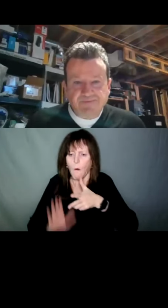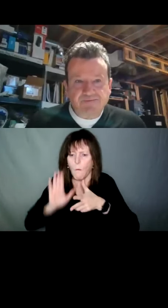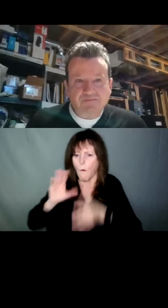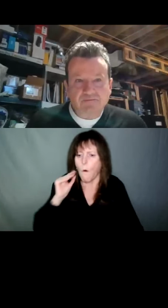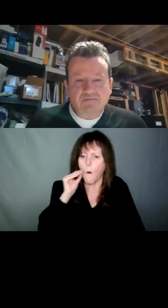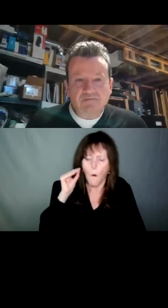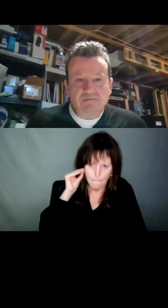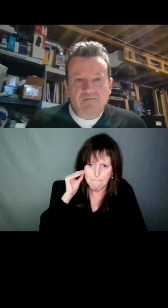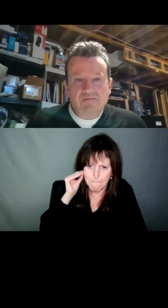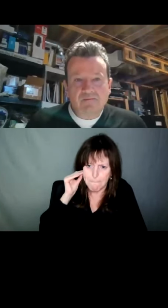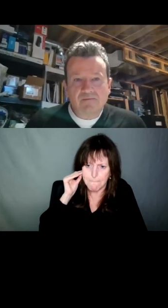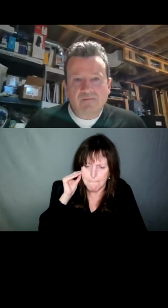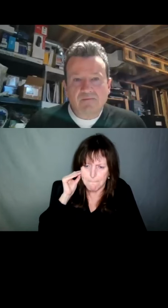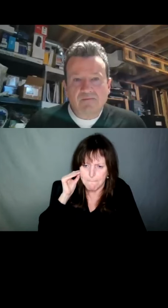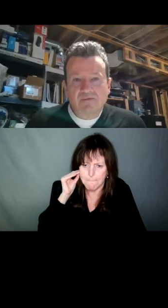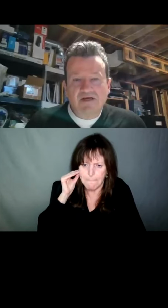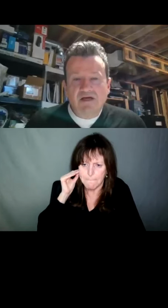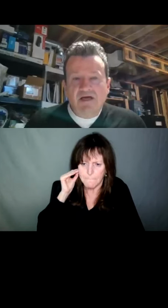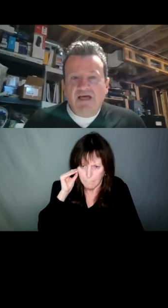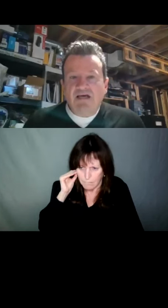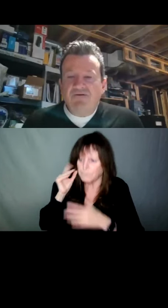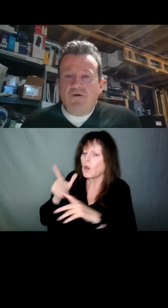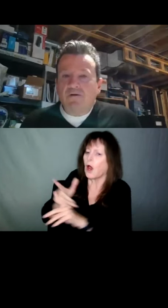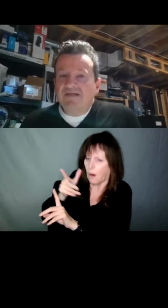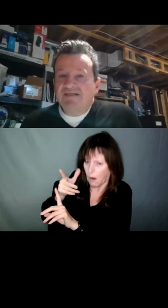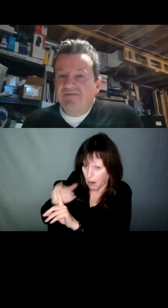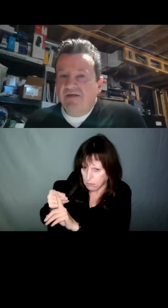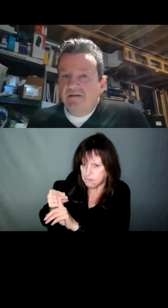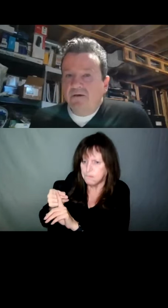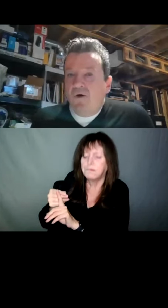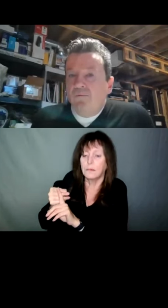to come to your house to do your vaccination.